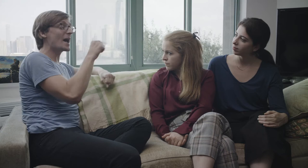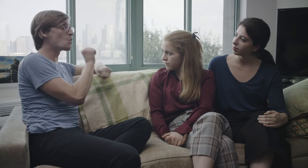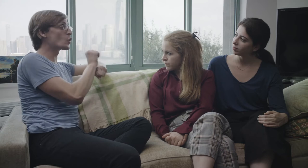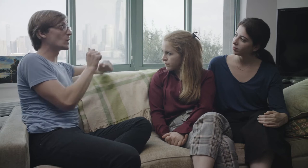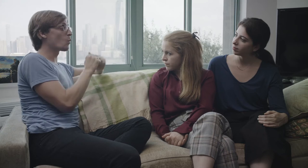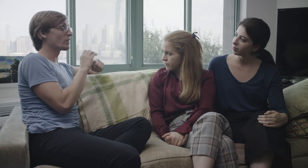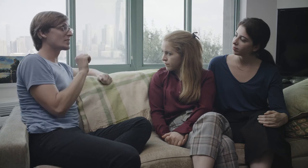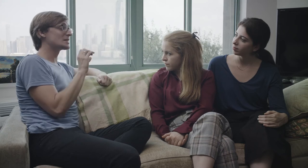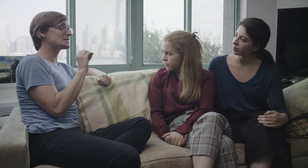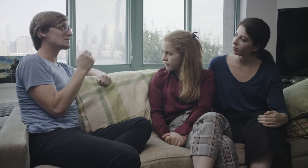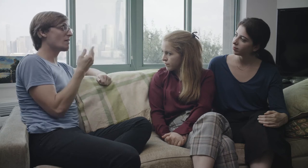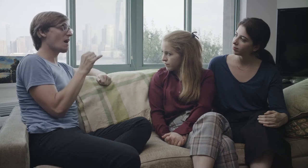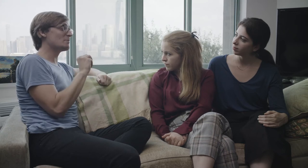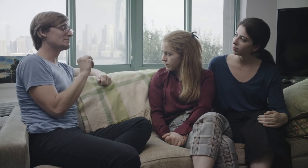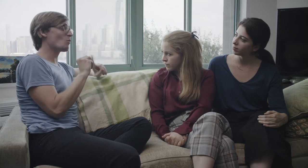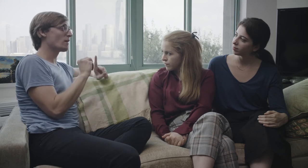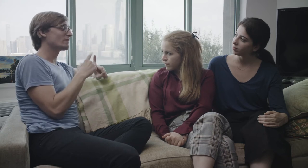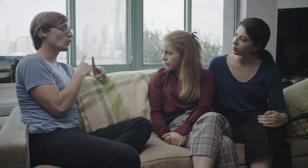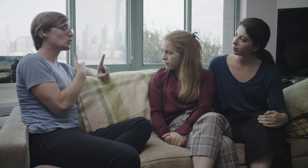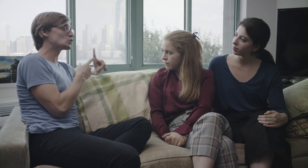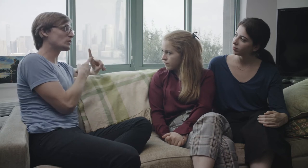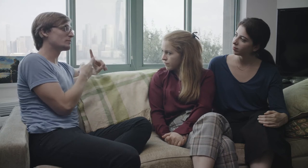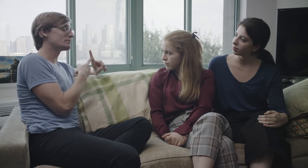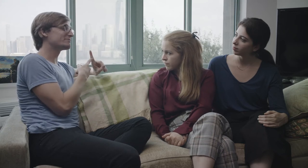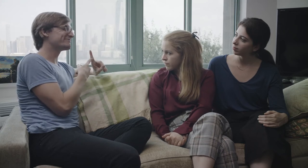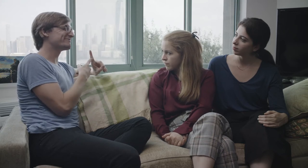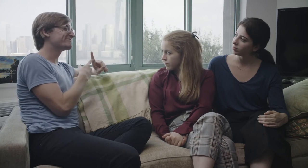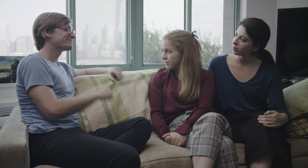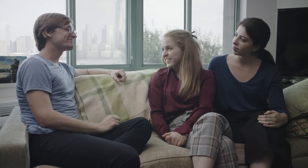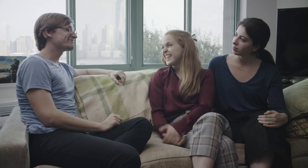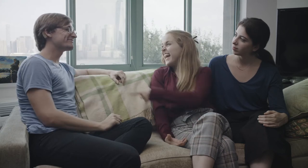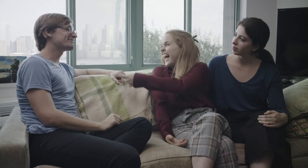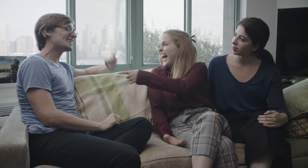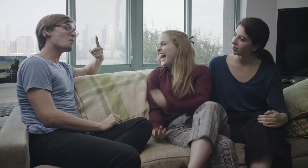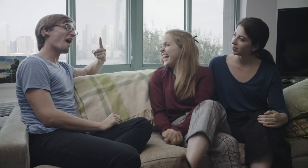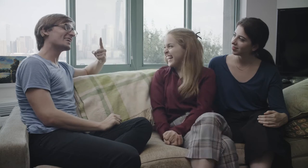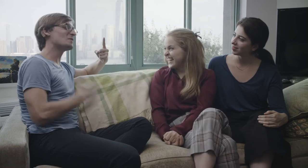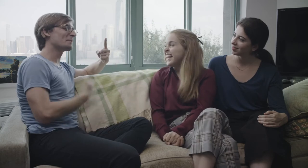I mean, I wouldn't mind working on a Sondheim musical.